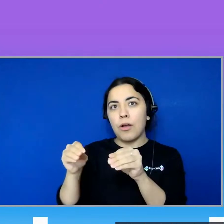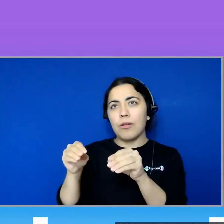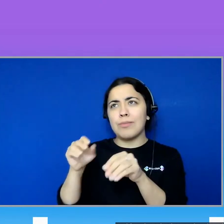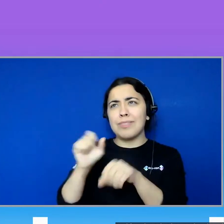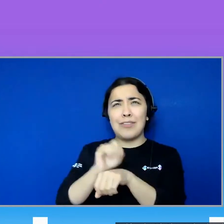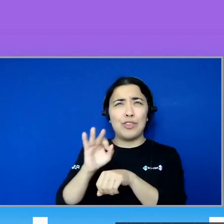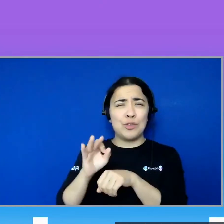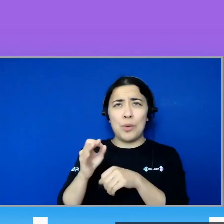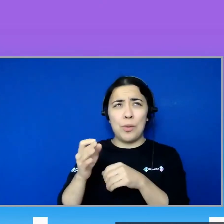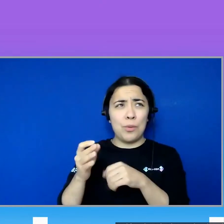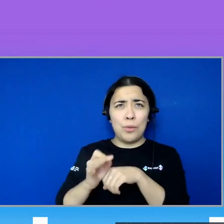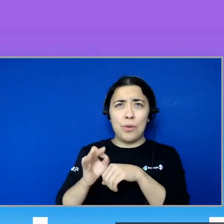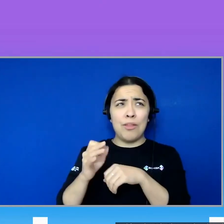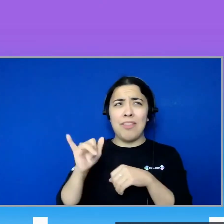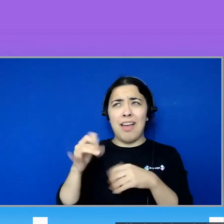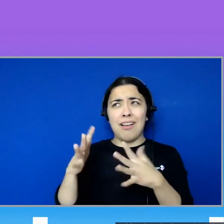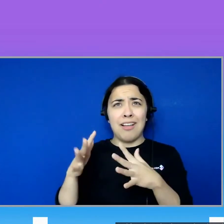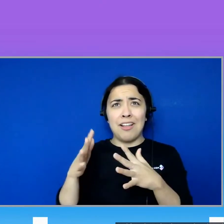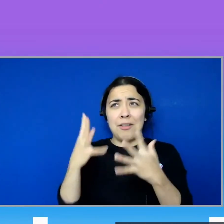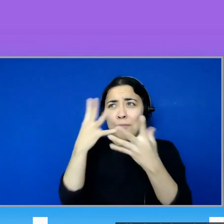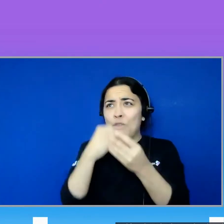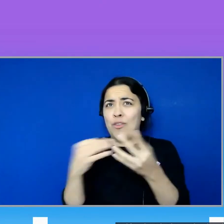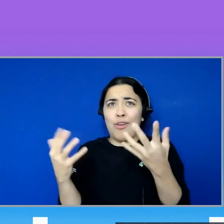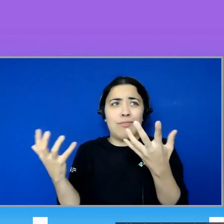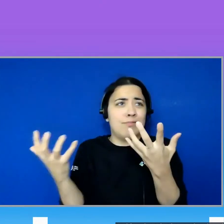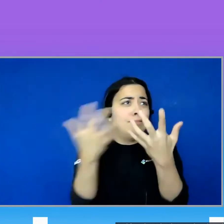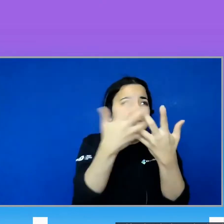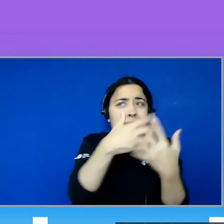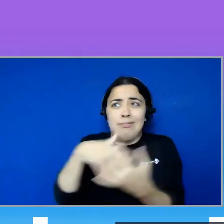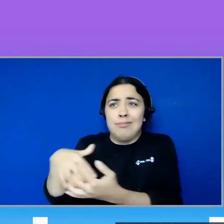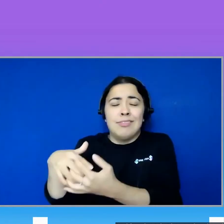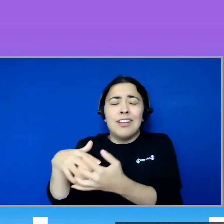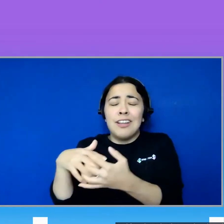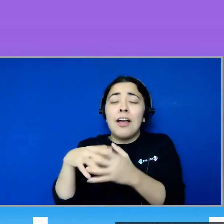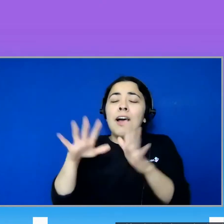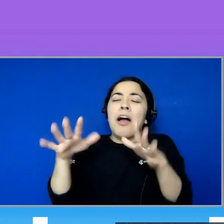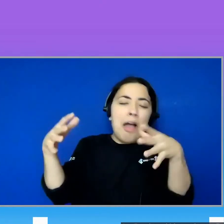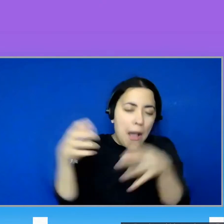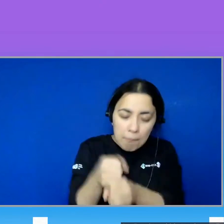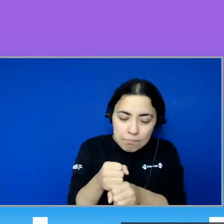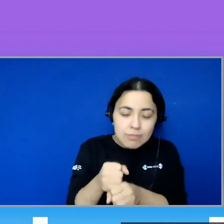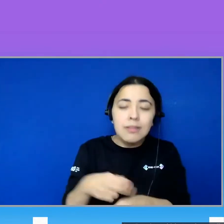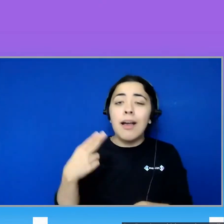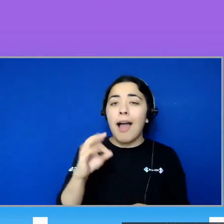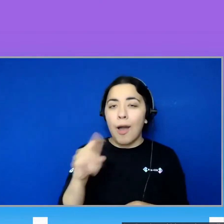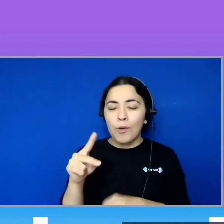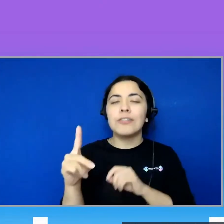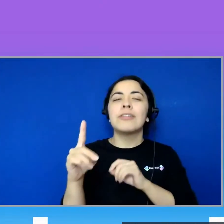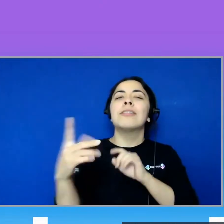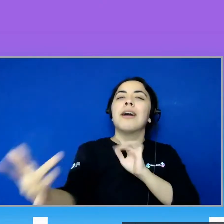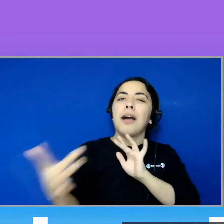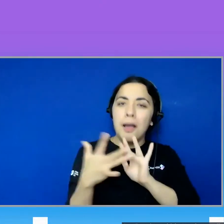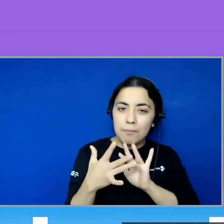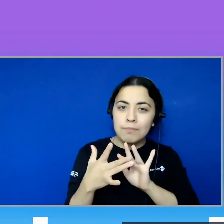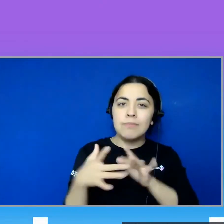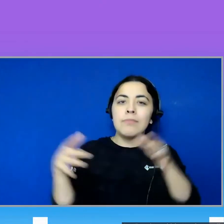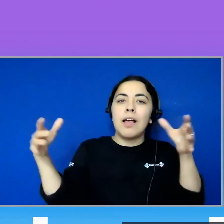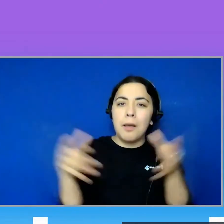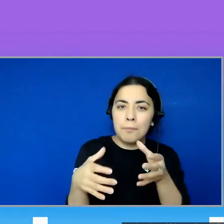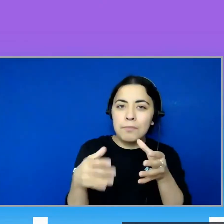Francisco, which somehow really just kind of fit beautifully. Long story short, Howard got a